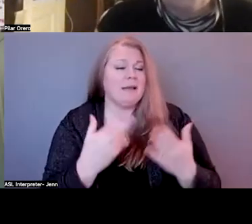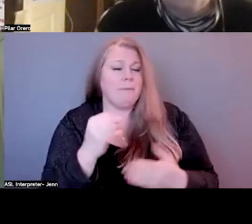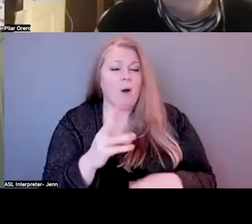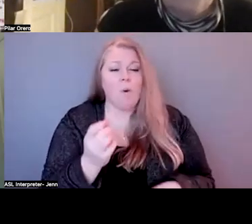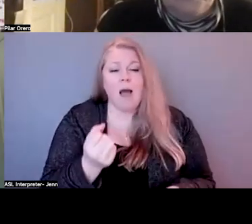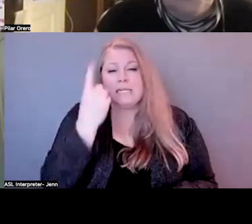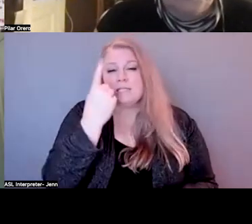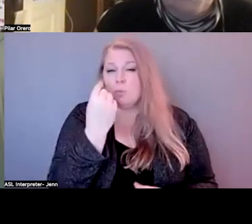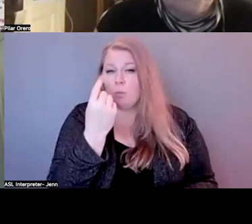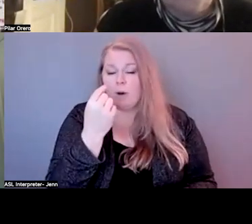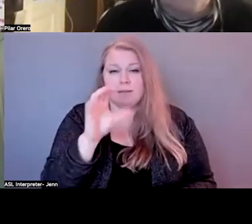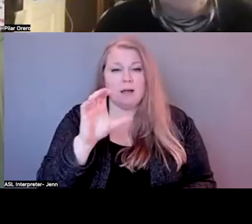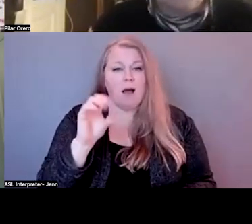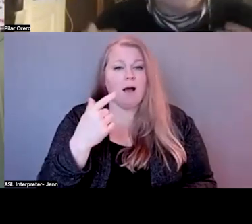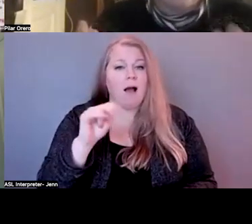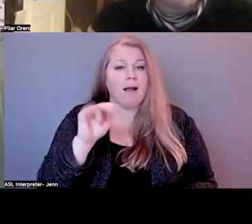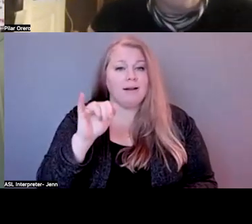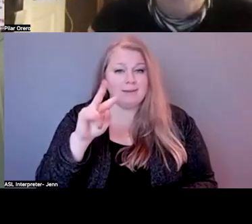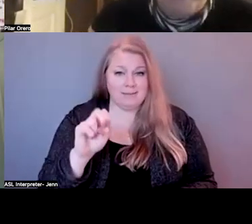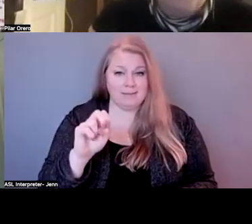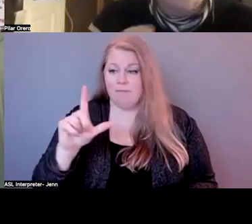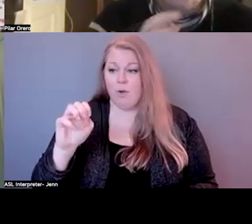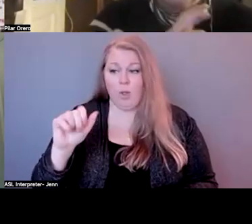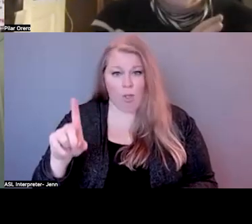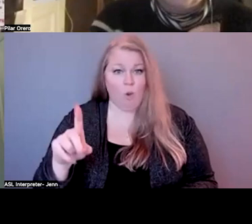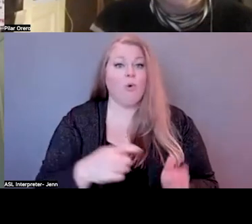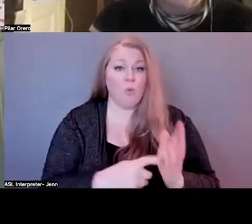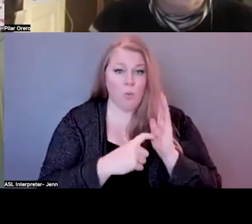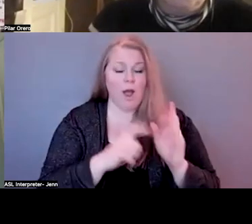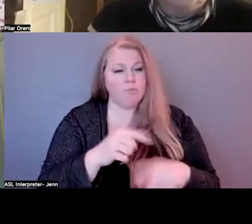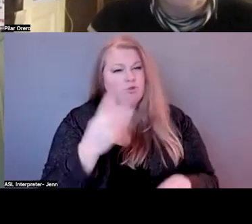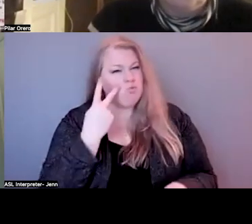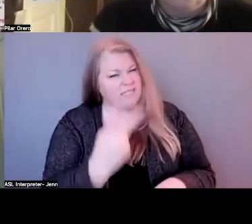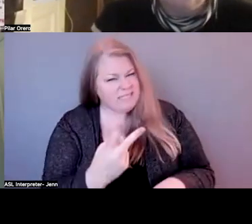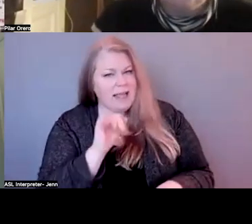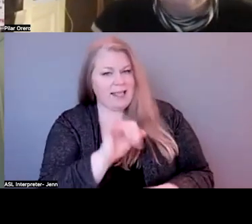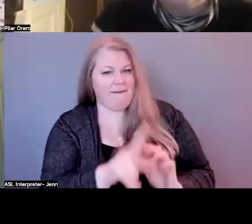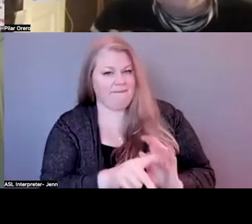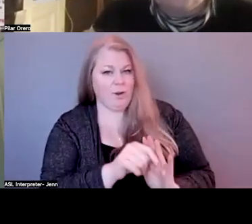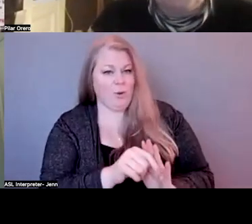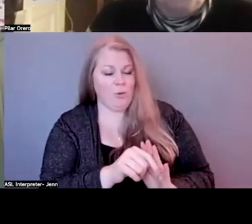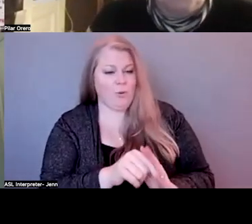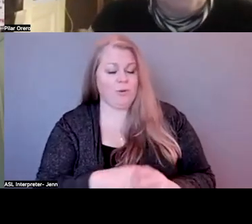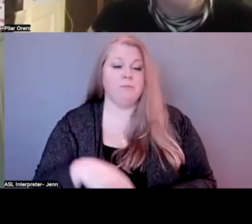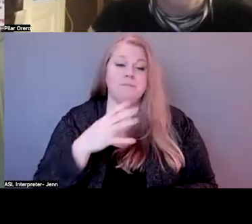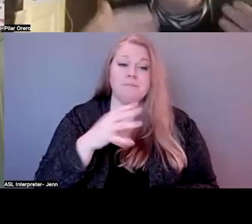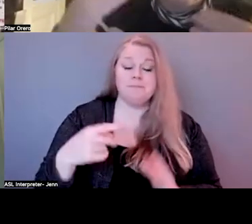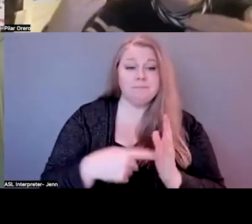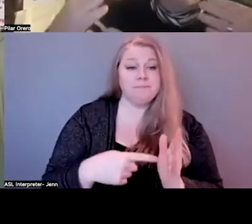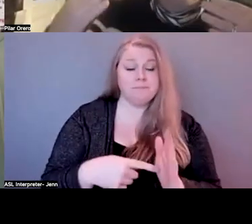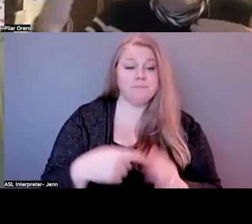the cognitive load that is required to see that, then for example, we can offer different